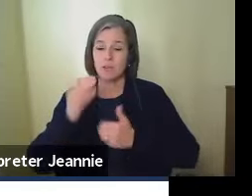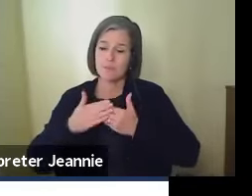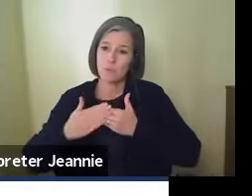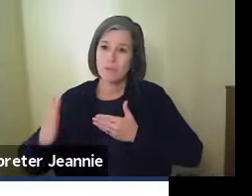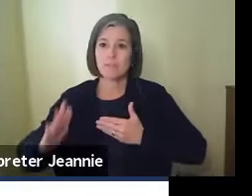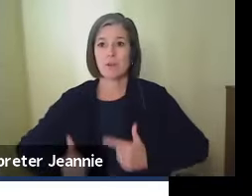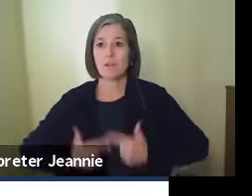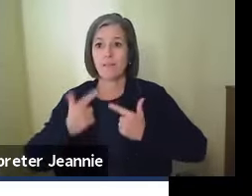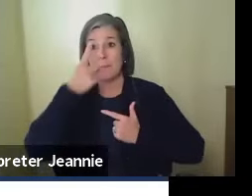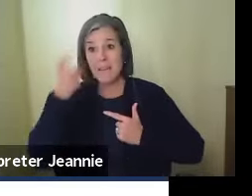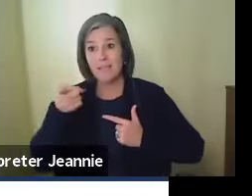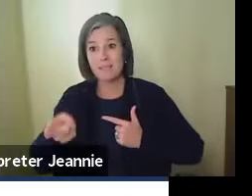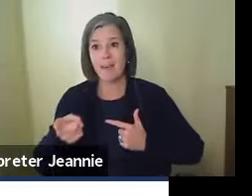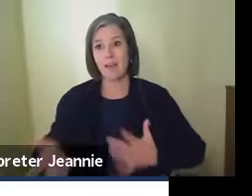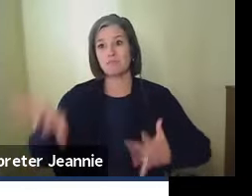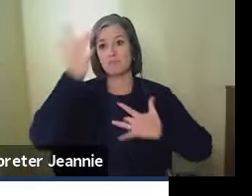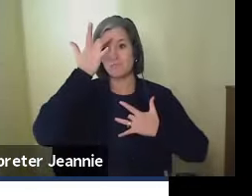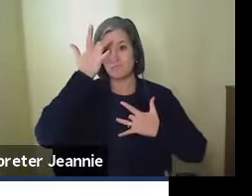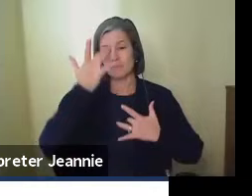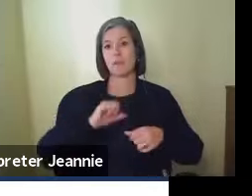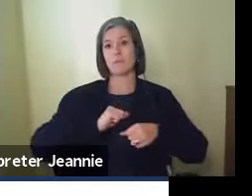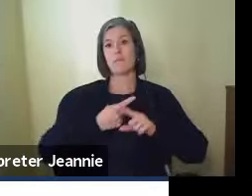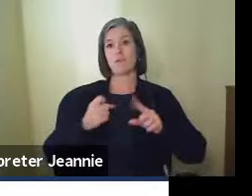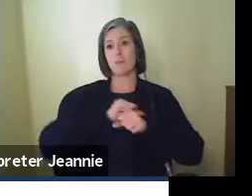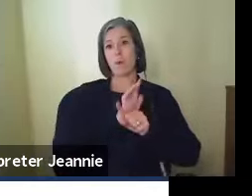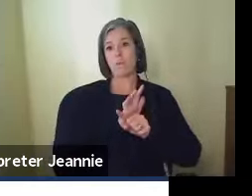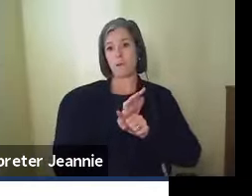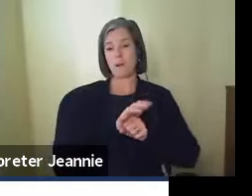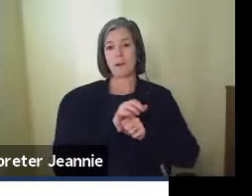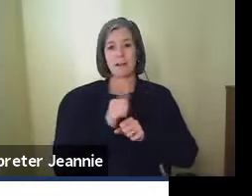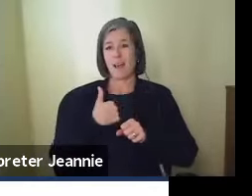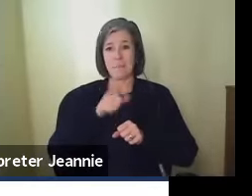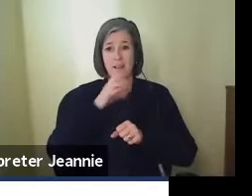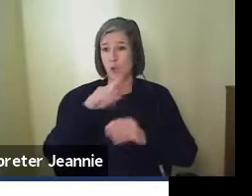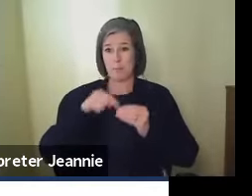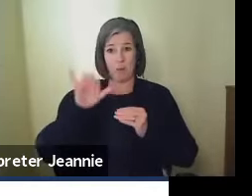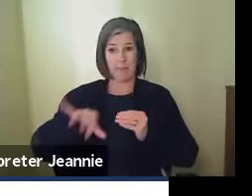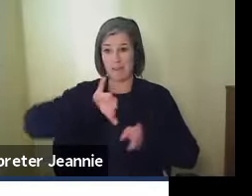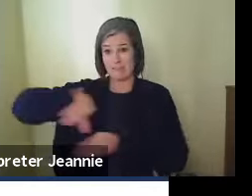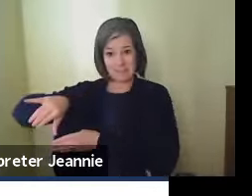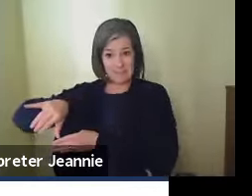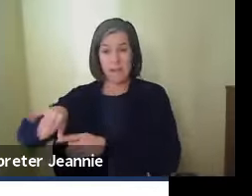So I'm not even talking about that right now as far as that, that's a whole other group of